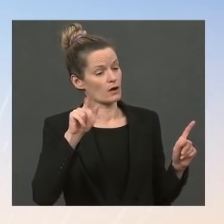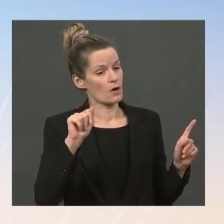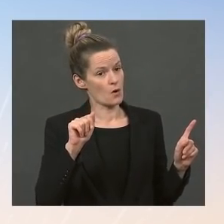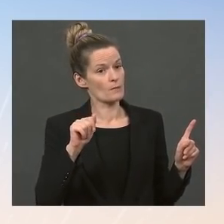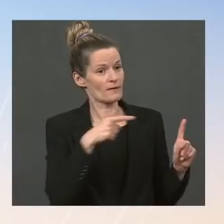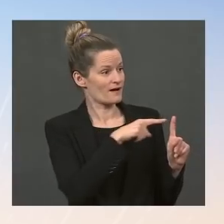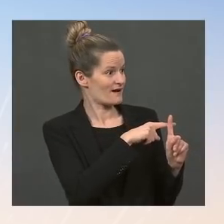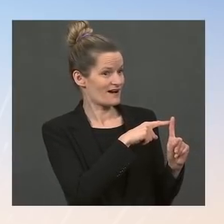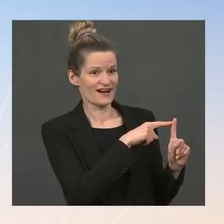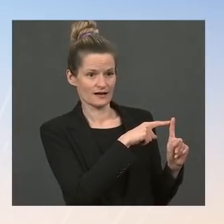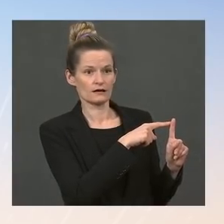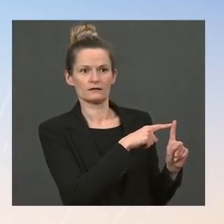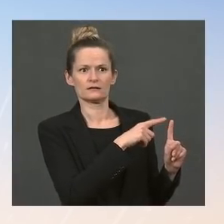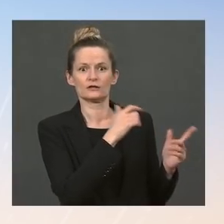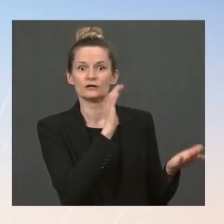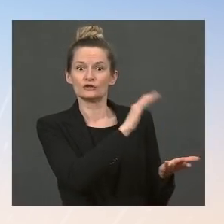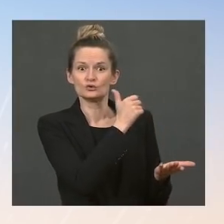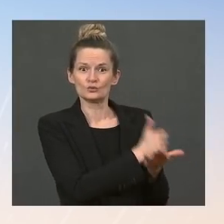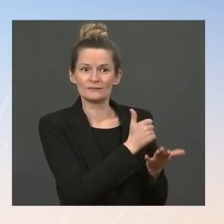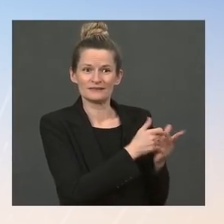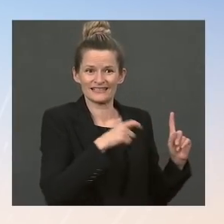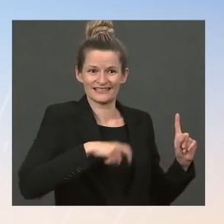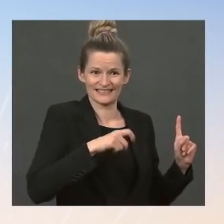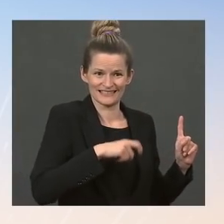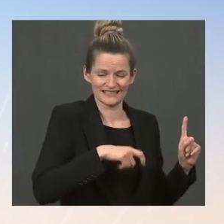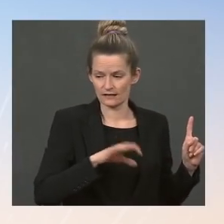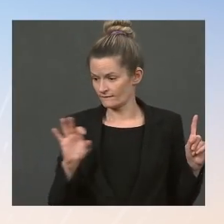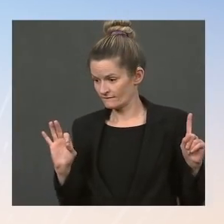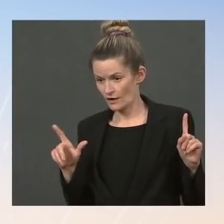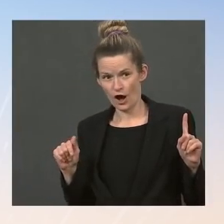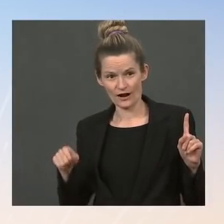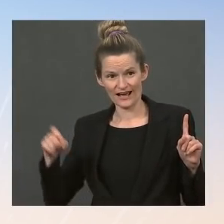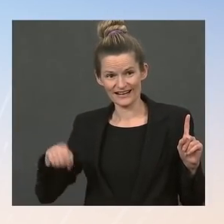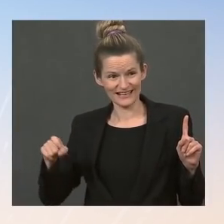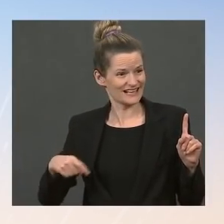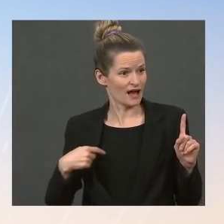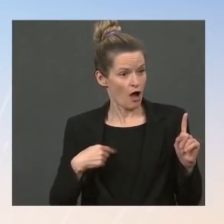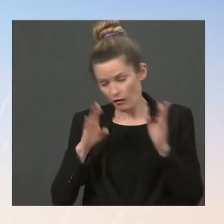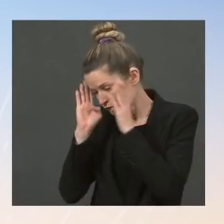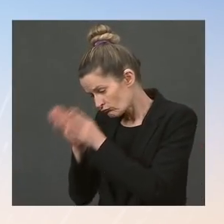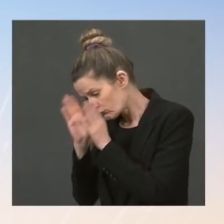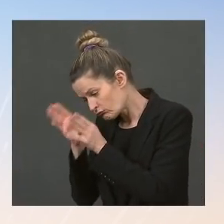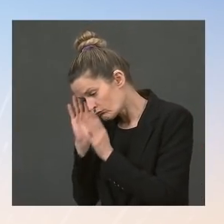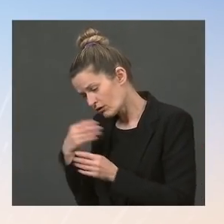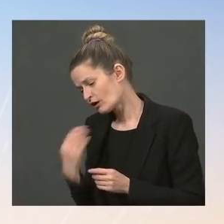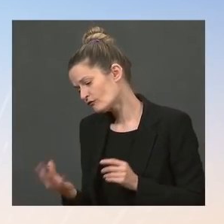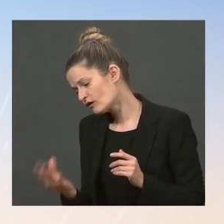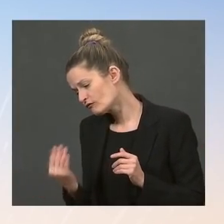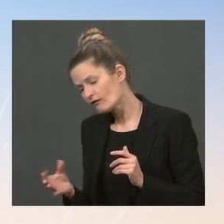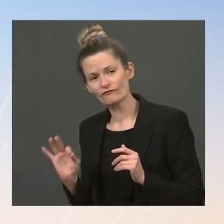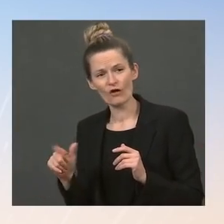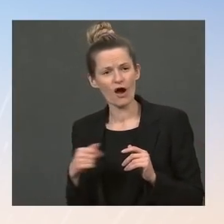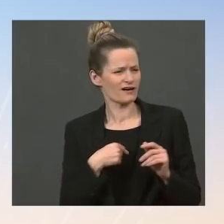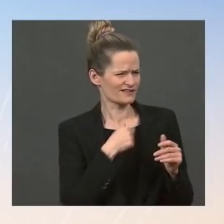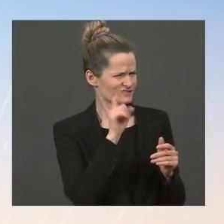The Press: Thank you so much, Jen. One question -- one follow-up question on booster shots. I'm wondering if you could just say whether or not the President is at all even concerned